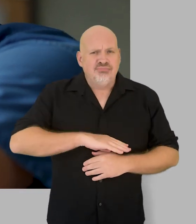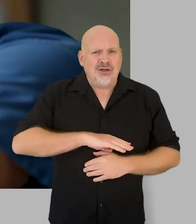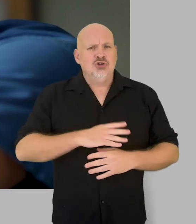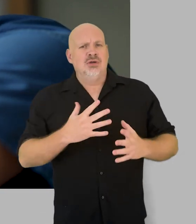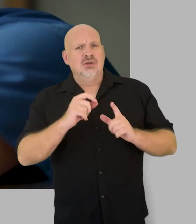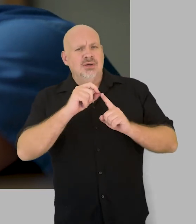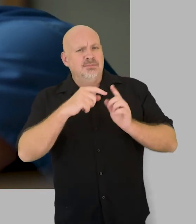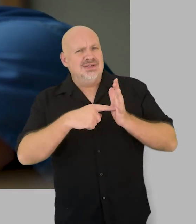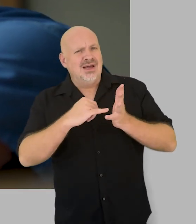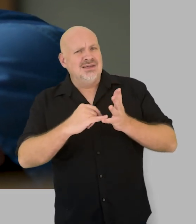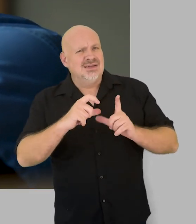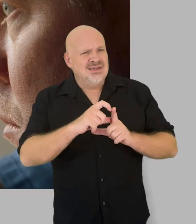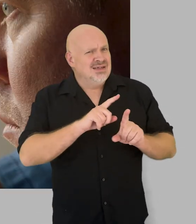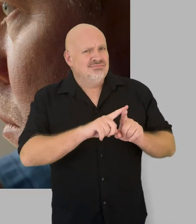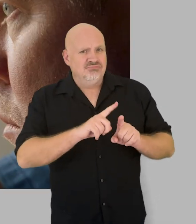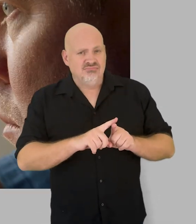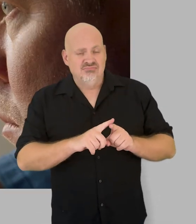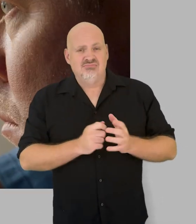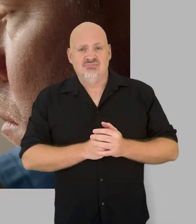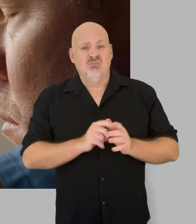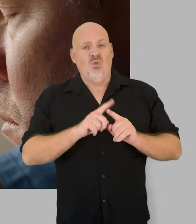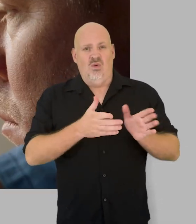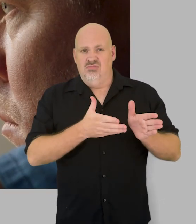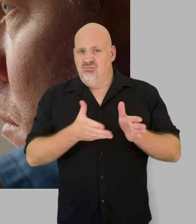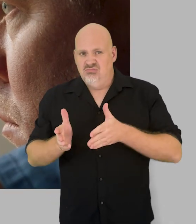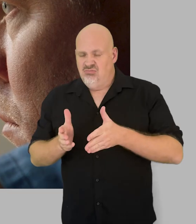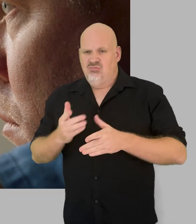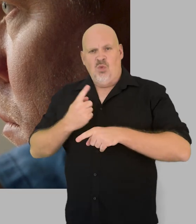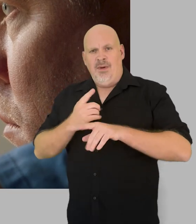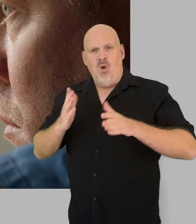such as excessive workload, insufficient staffing, and perceived poor leadership